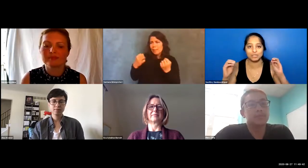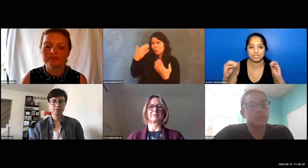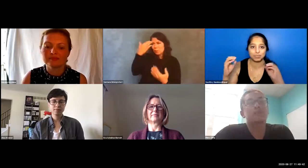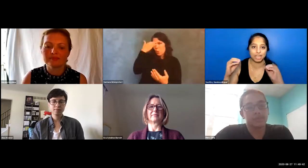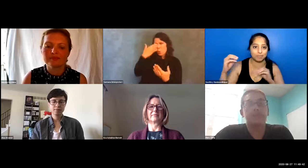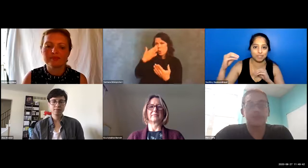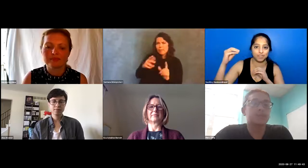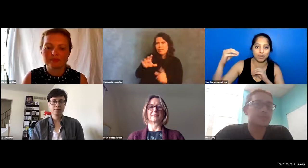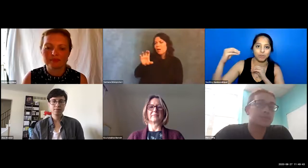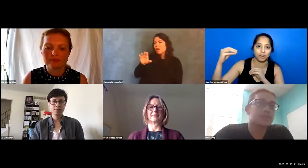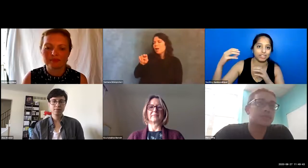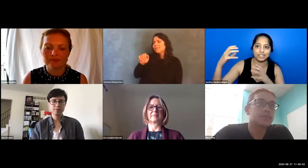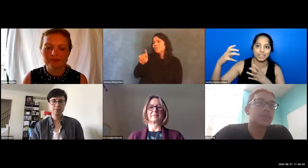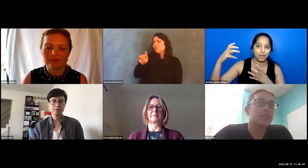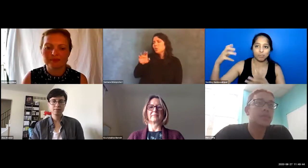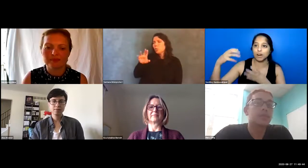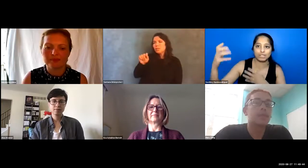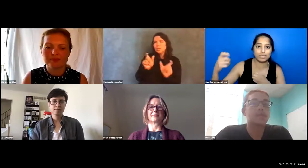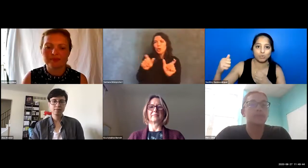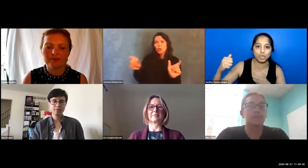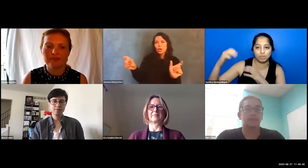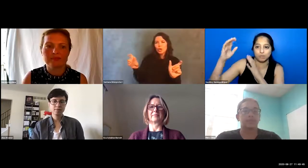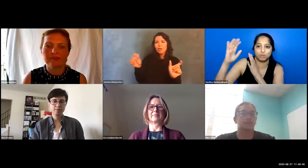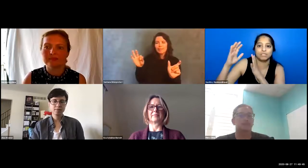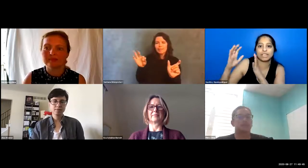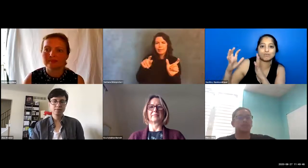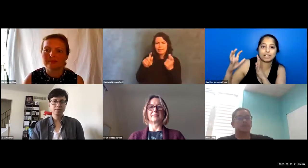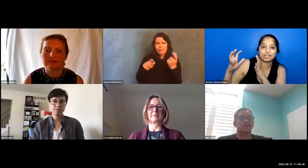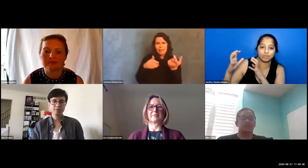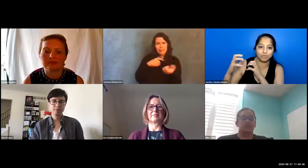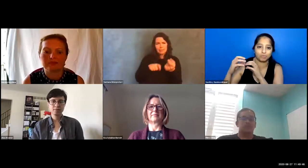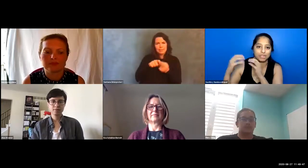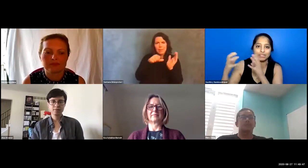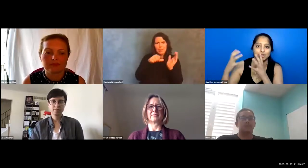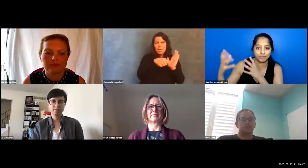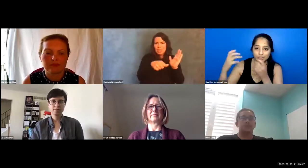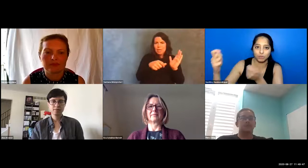you see times if that order is marked in some way people will be less flexible because they're